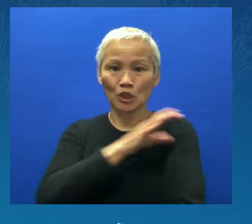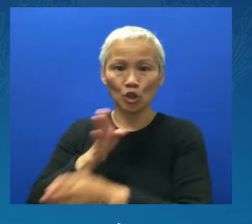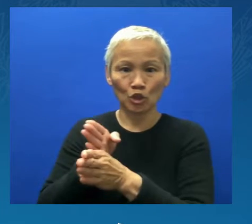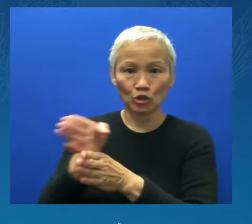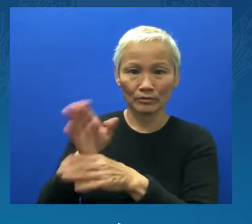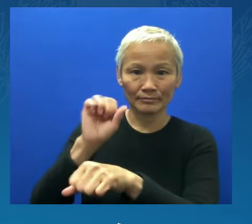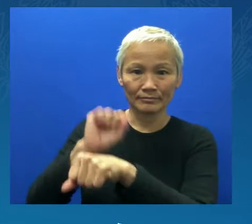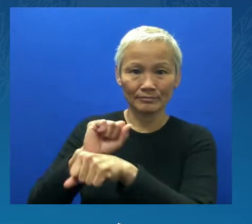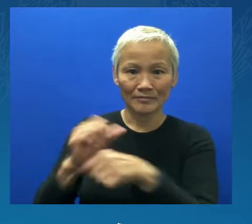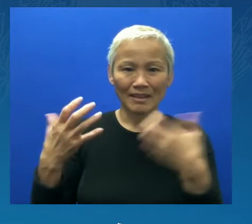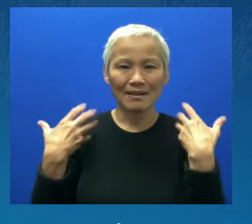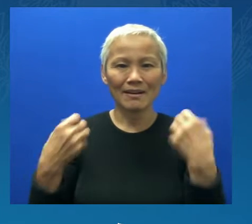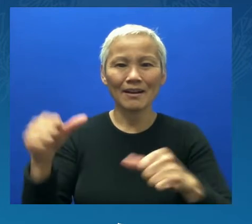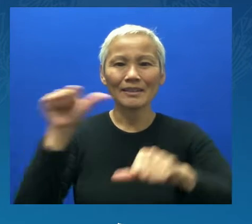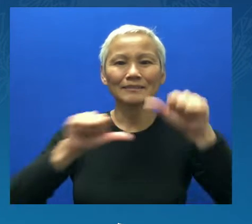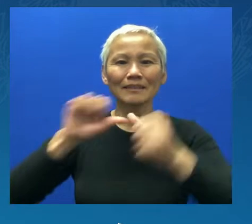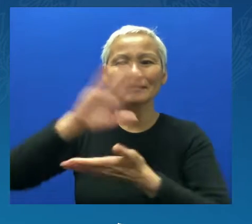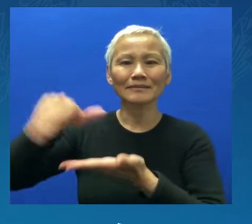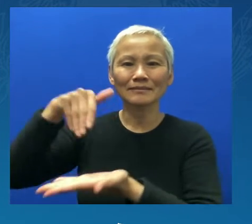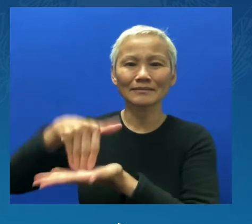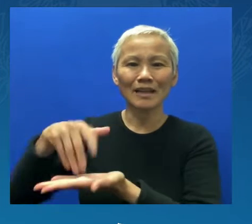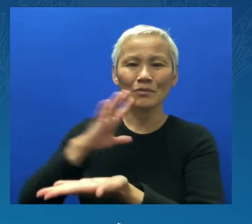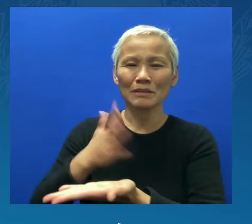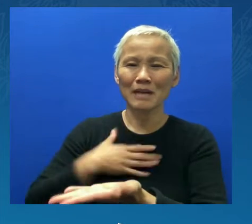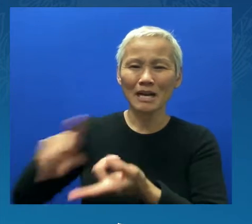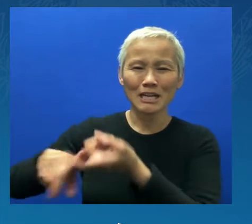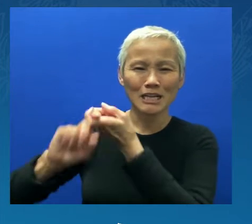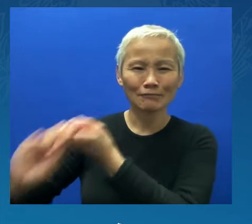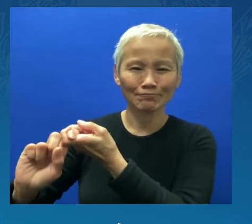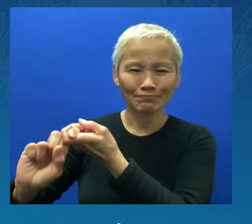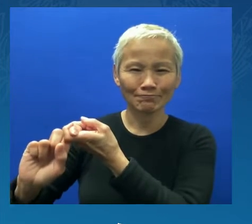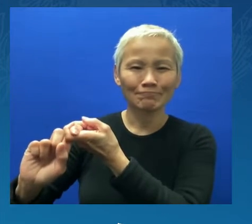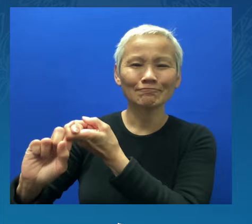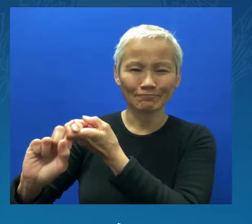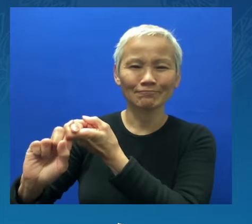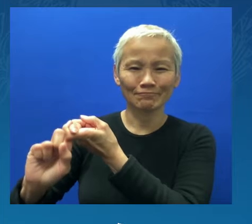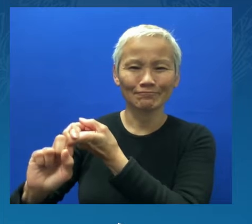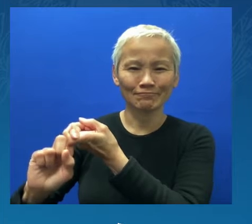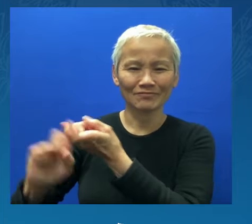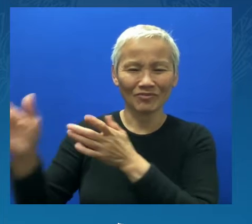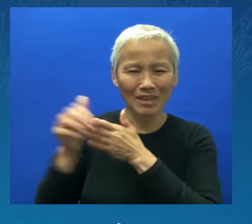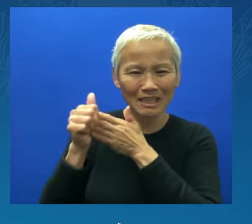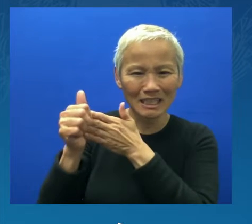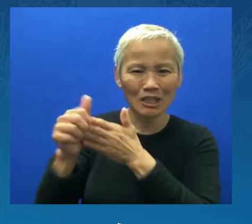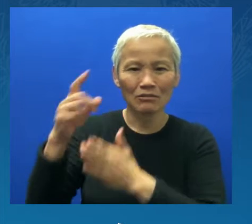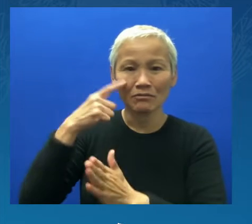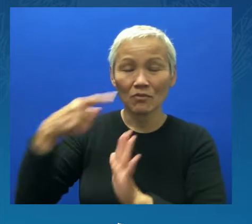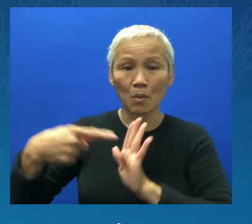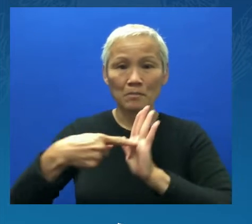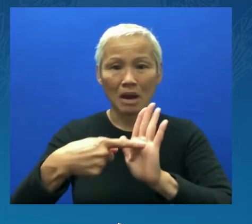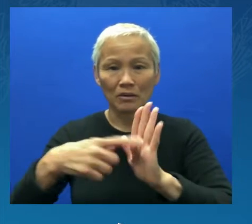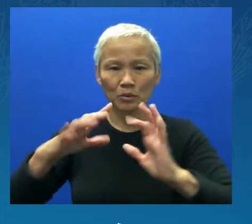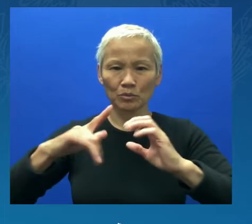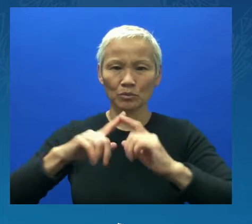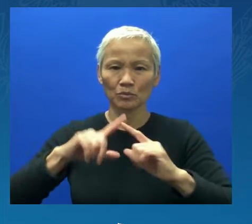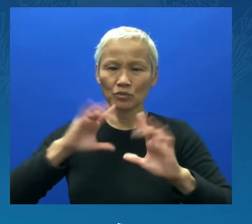a very good friend of mine and a leader in modeling and protecting individuals from from COVID.